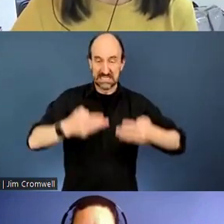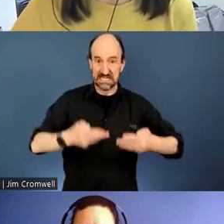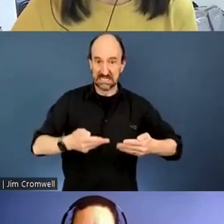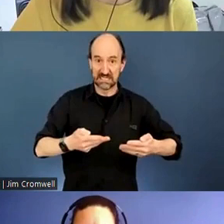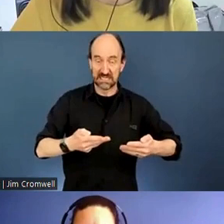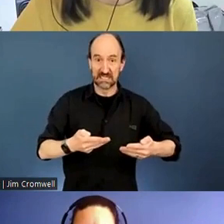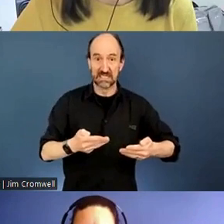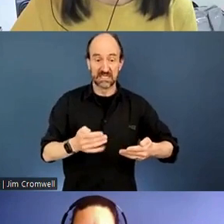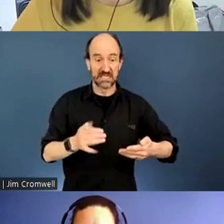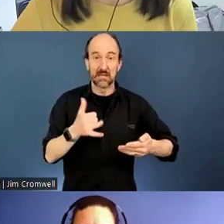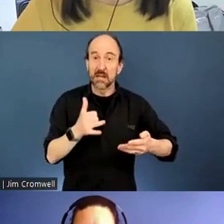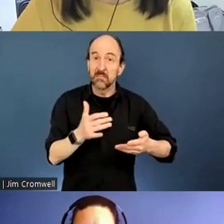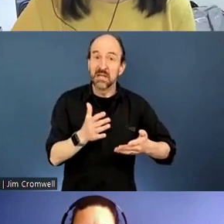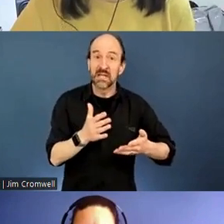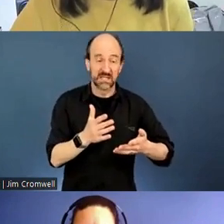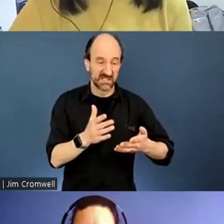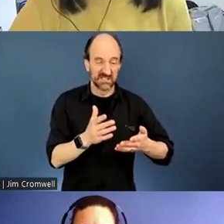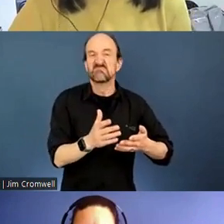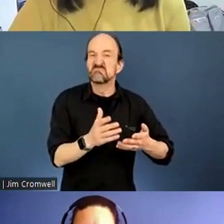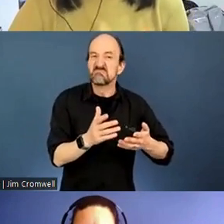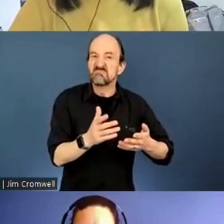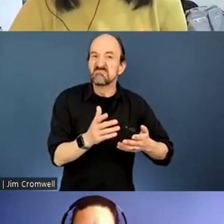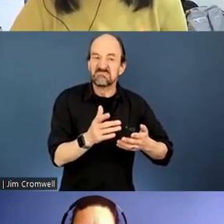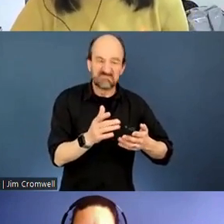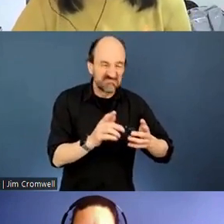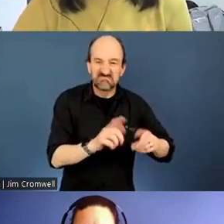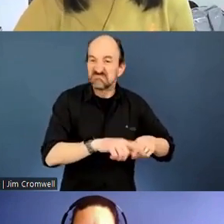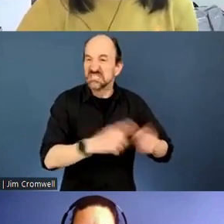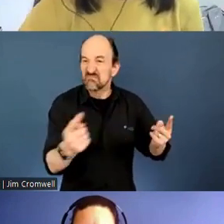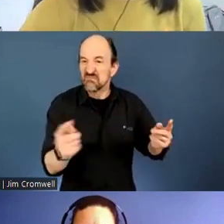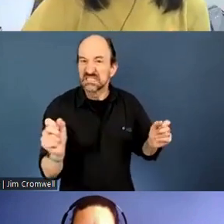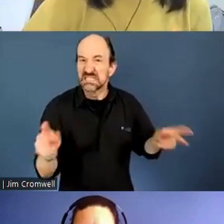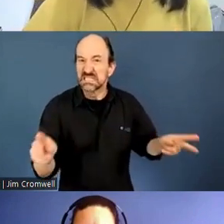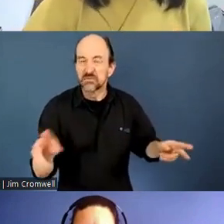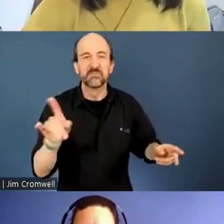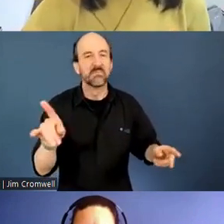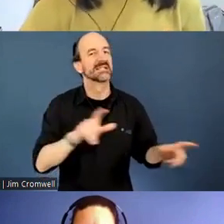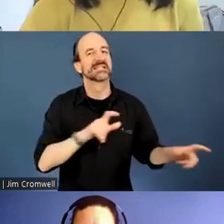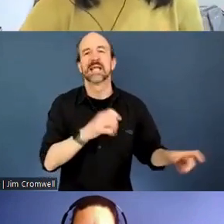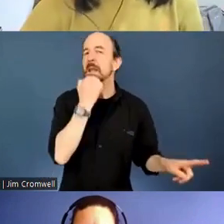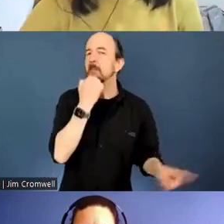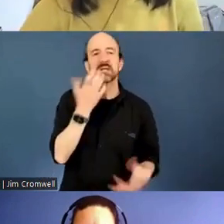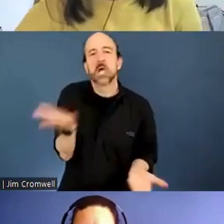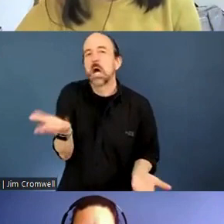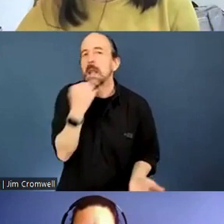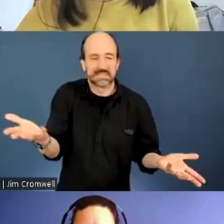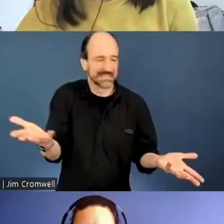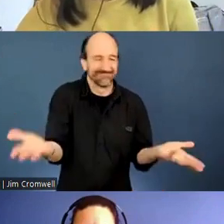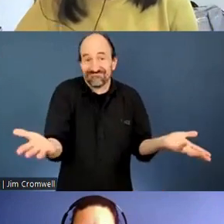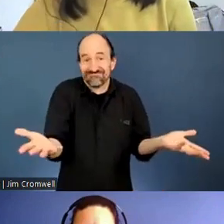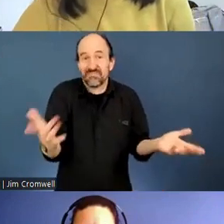detail different, but it is still data and it is still numbers. The way that we collect them is a lot of overlap between